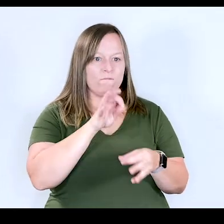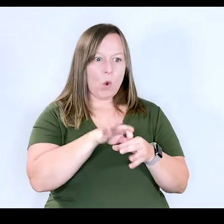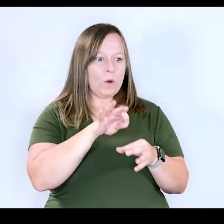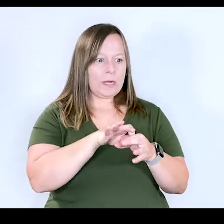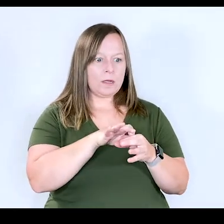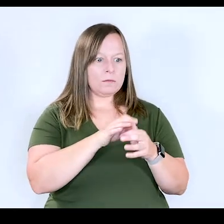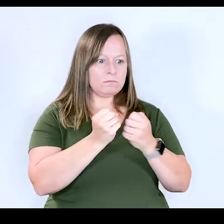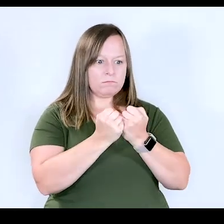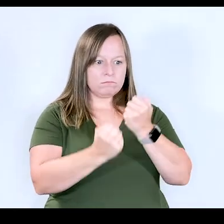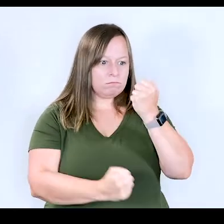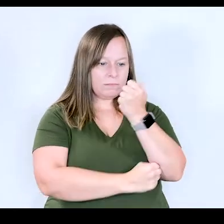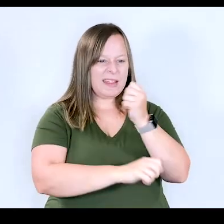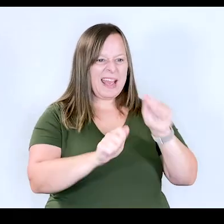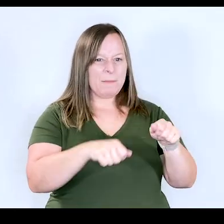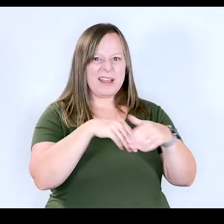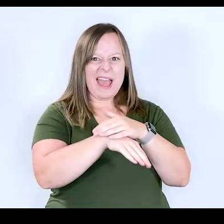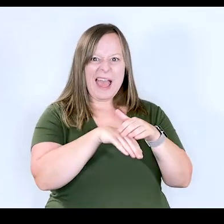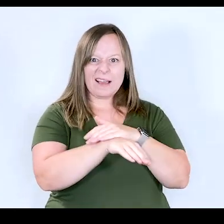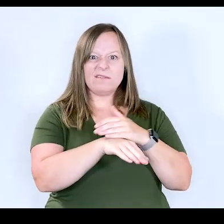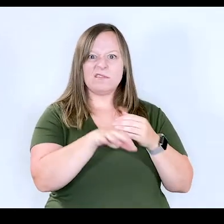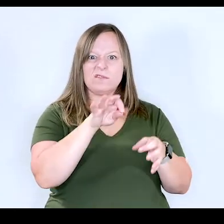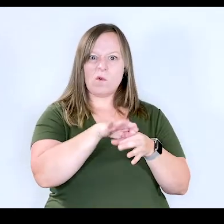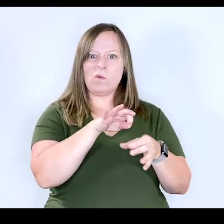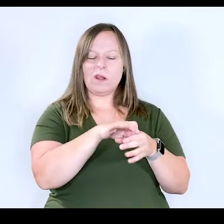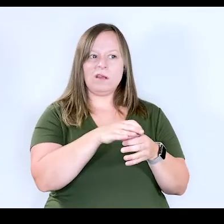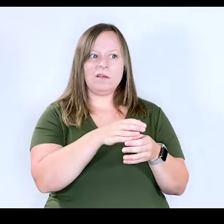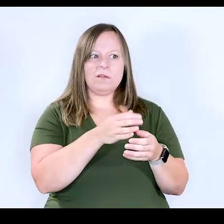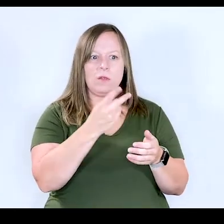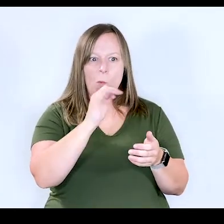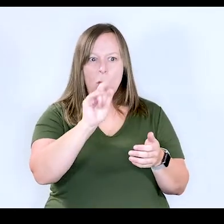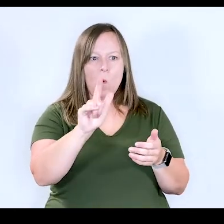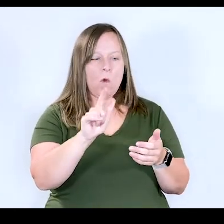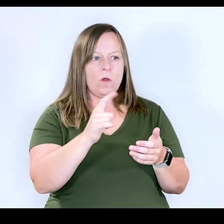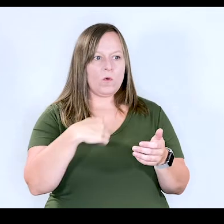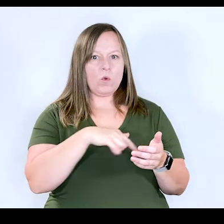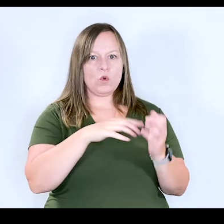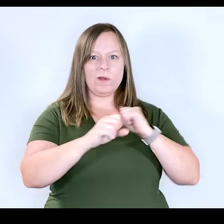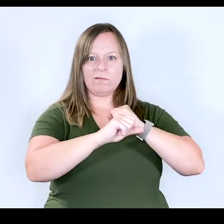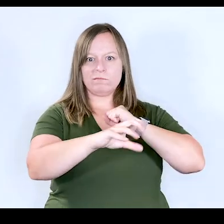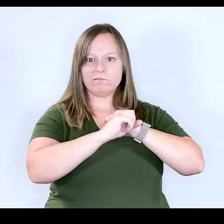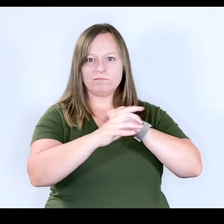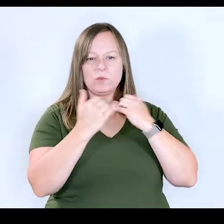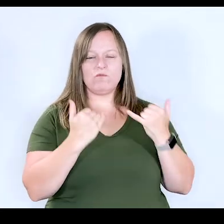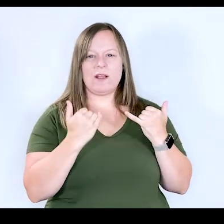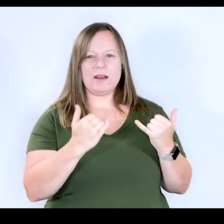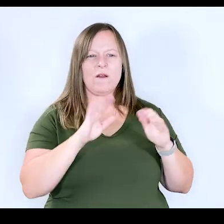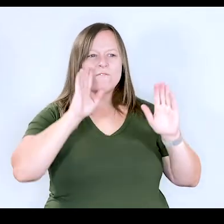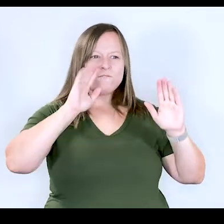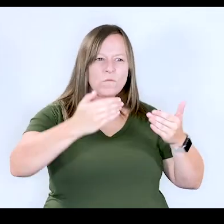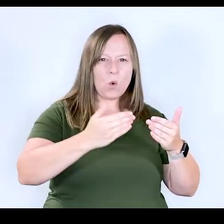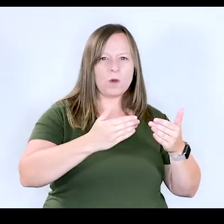that our base is able to access the polls right now, and so we are doing a campaign to focus on our base,